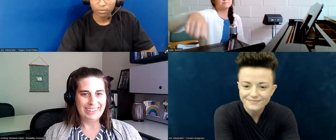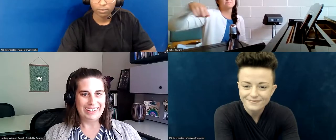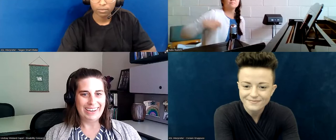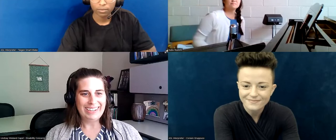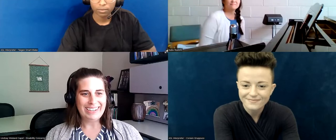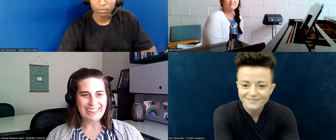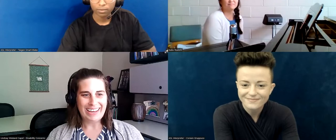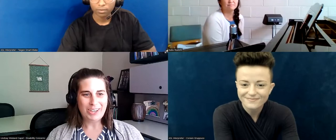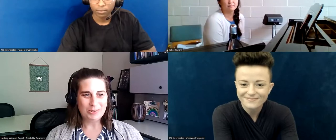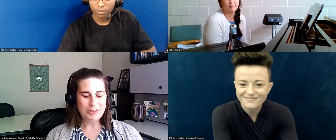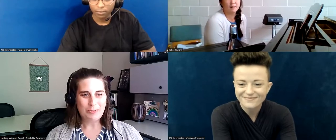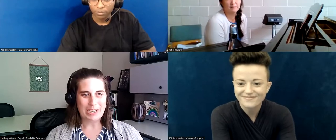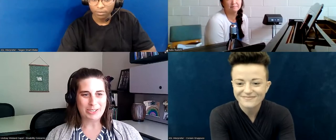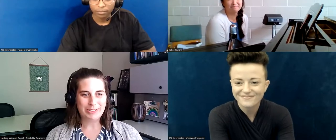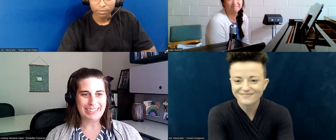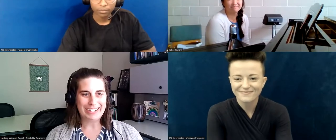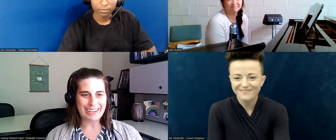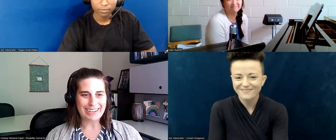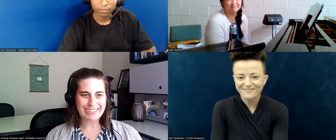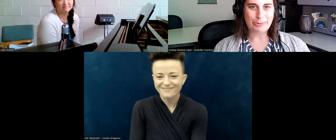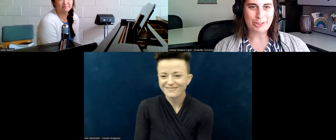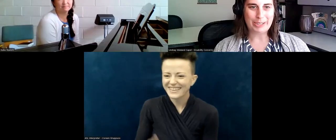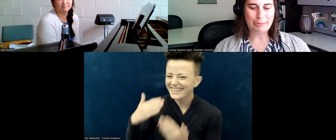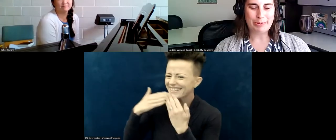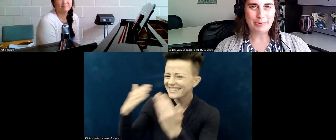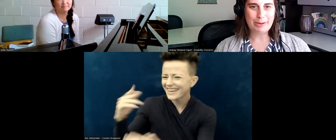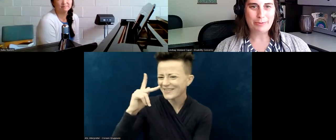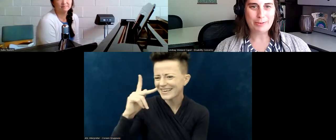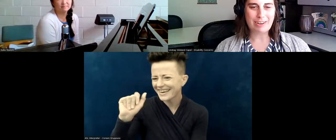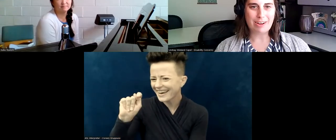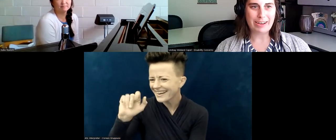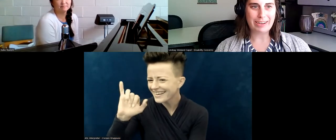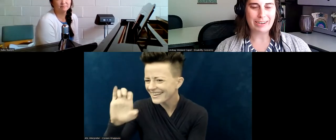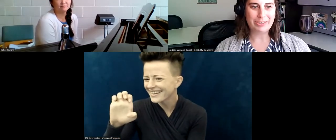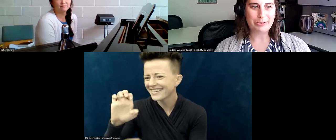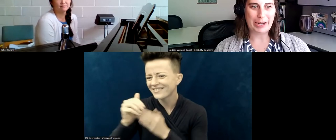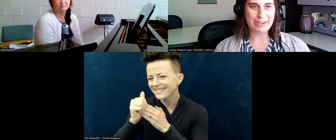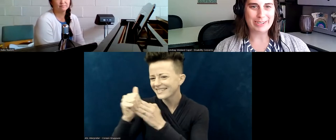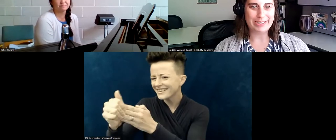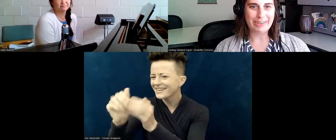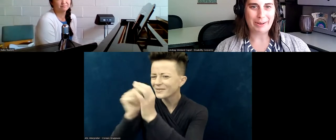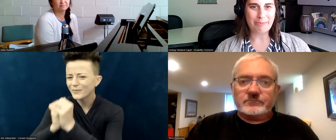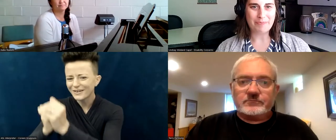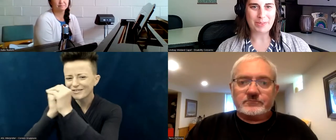Katie, thank you so much for leading us in worship. What a beautiful song and a good reminder